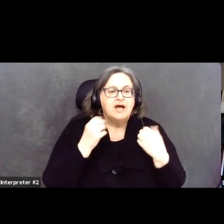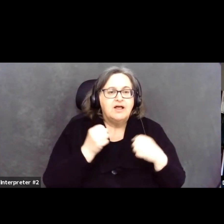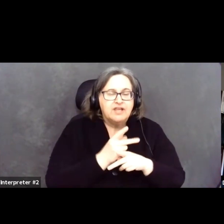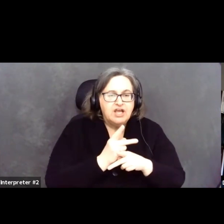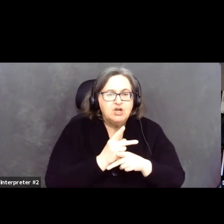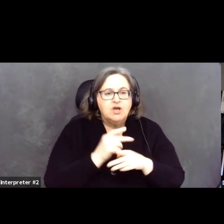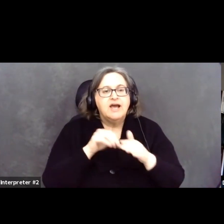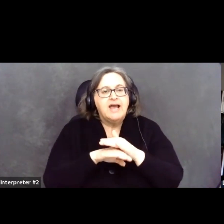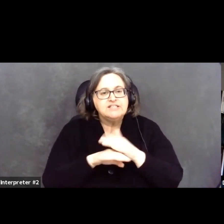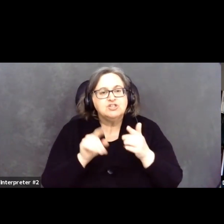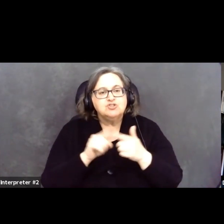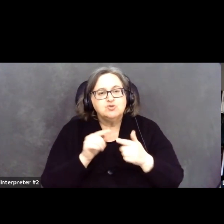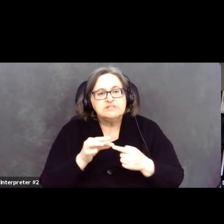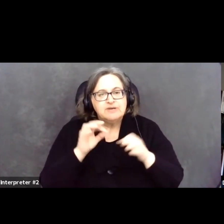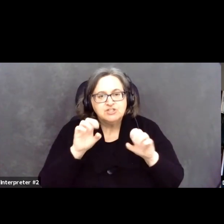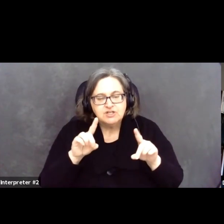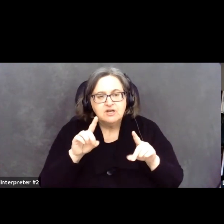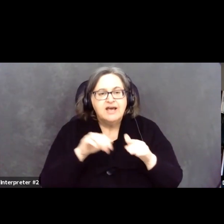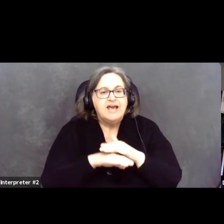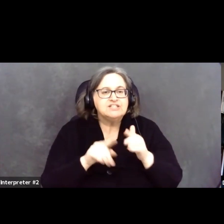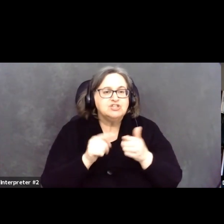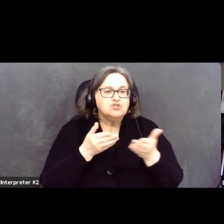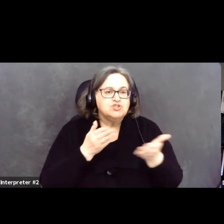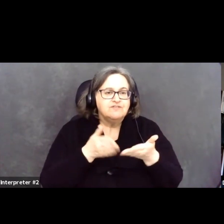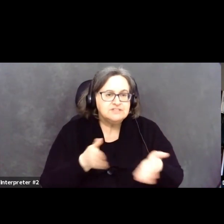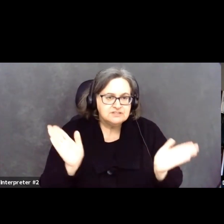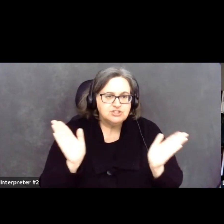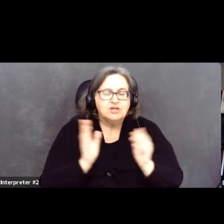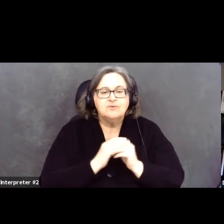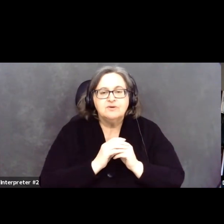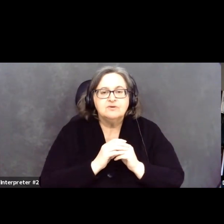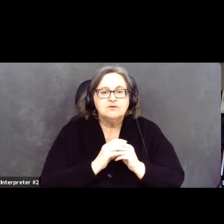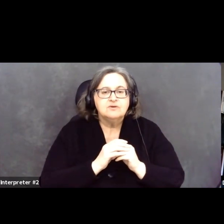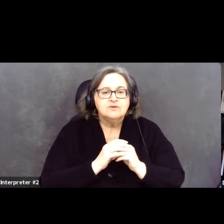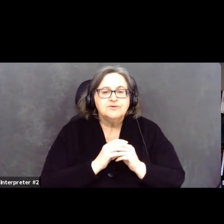education, access to services in general. You know, there are a lot of reasons